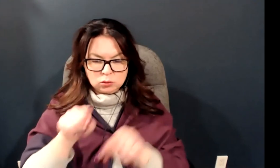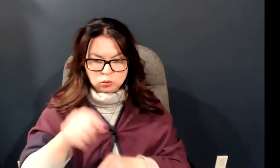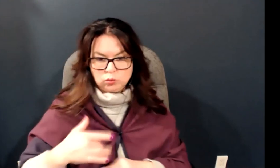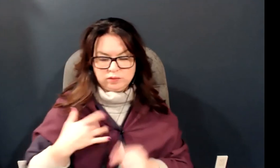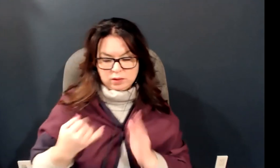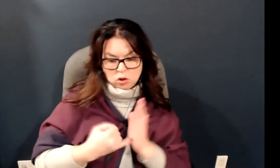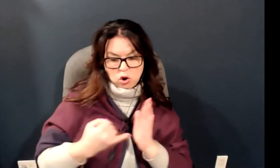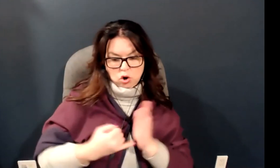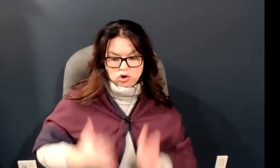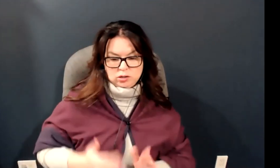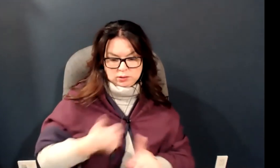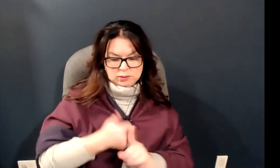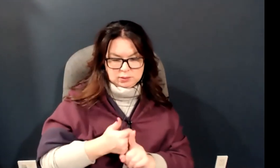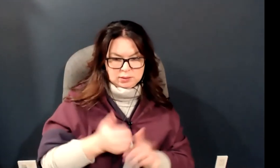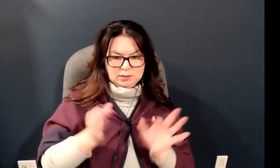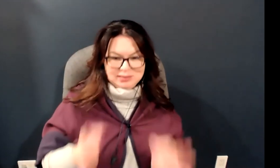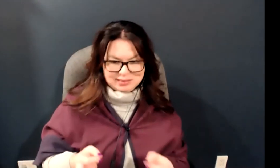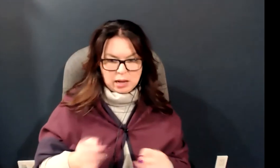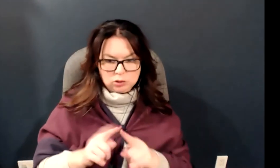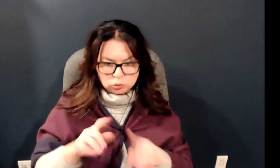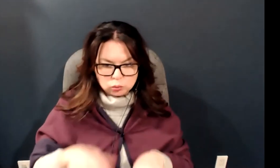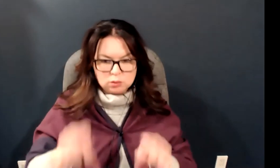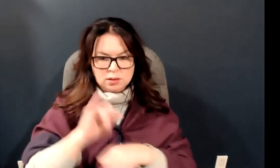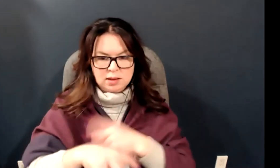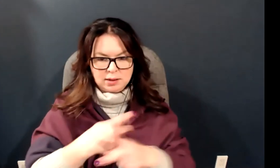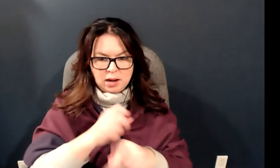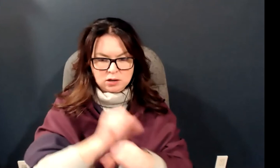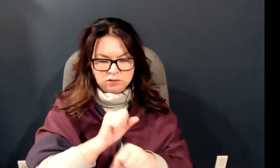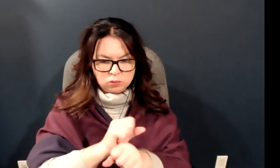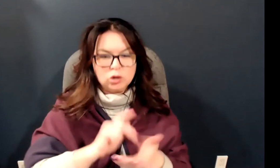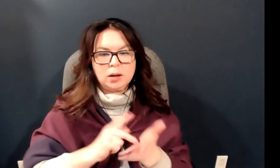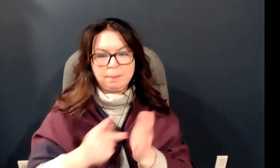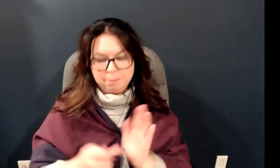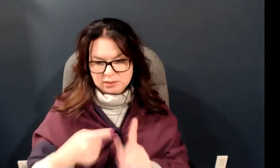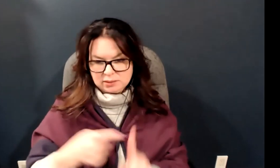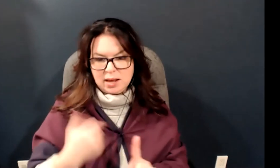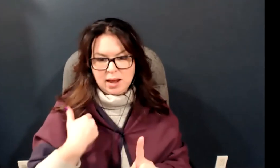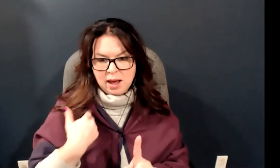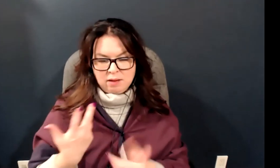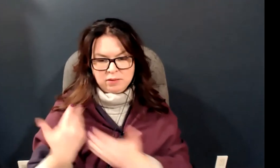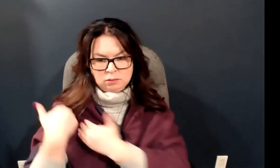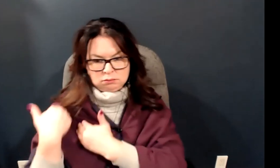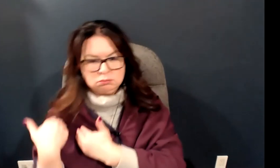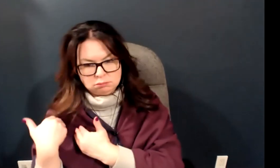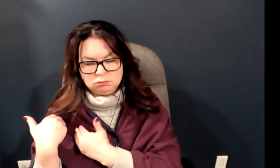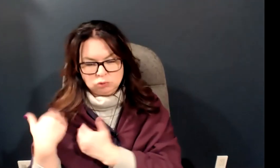elites of New York City to spread the word. In other words, to, to get inculcated into